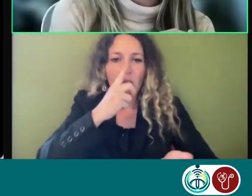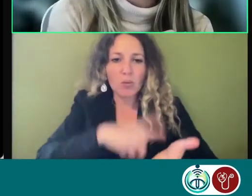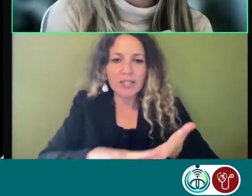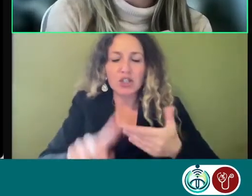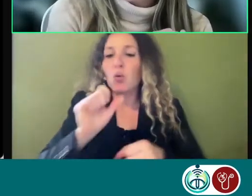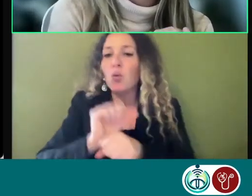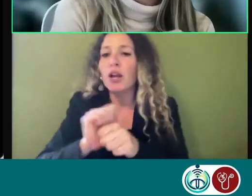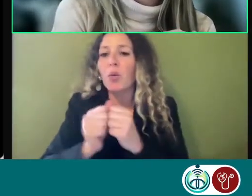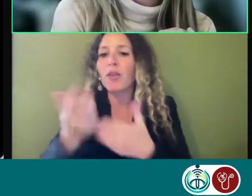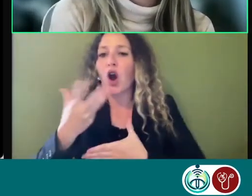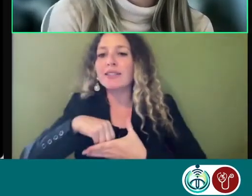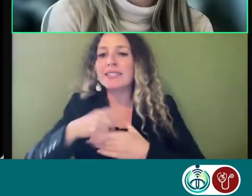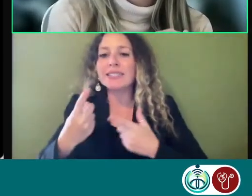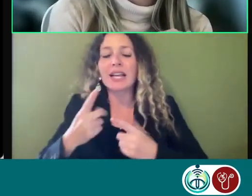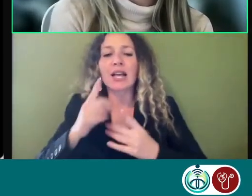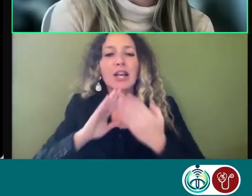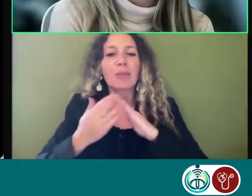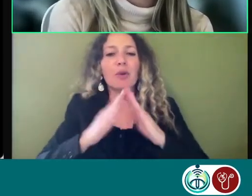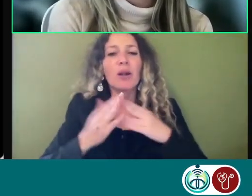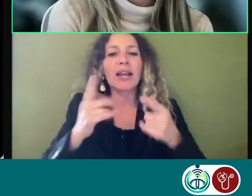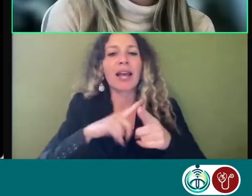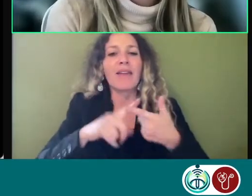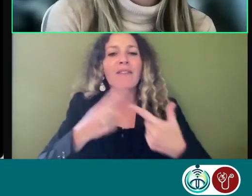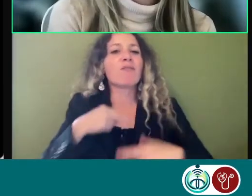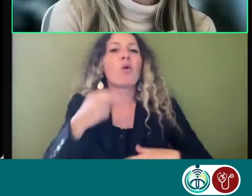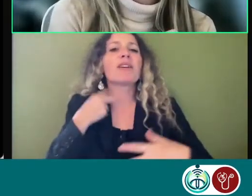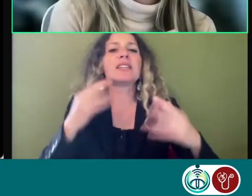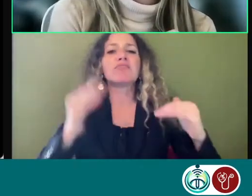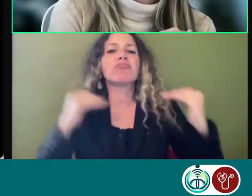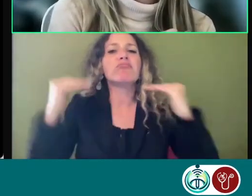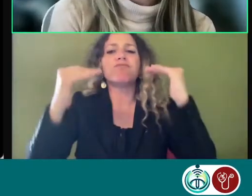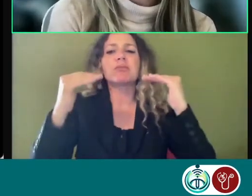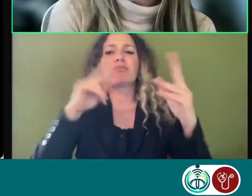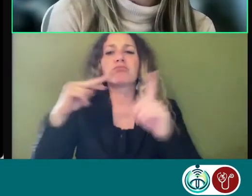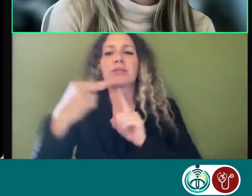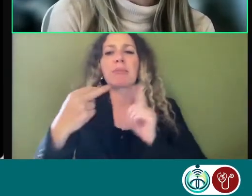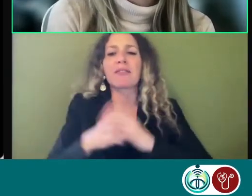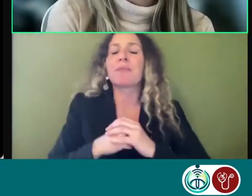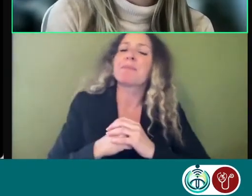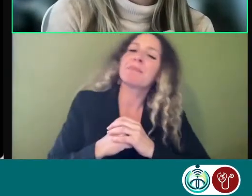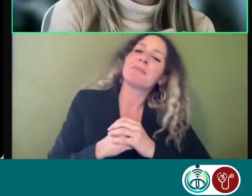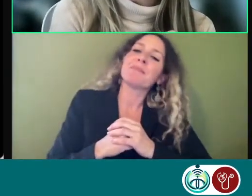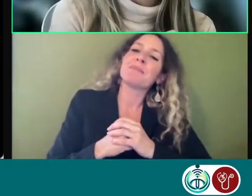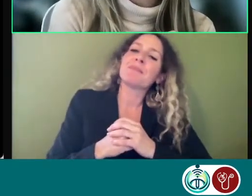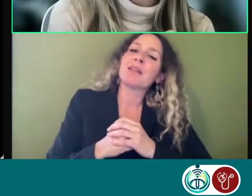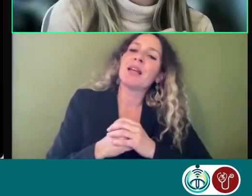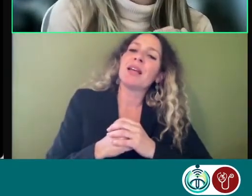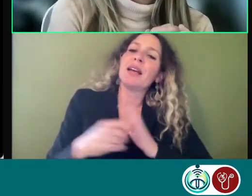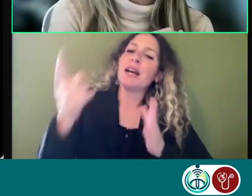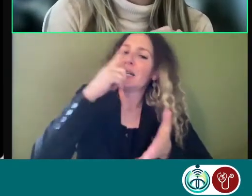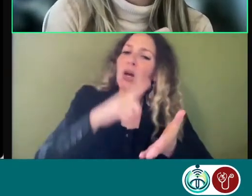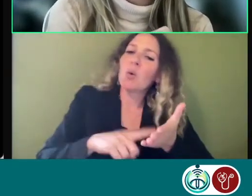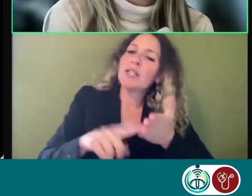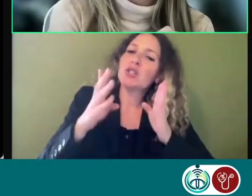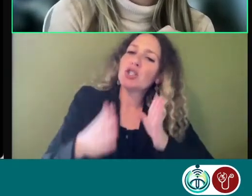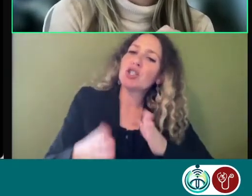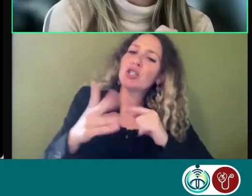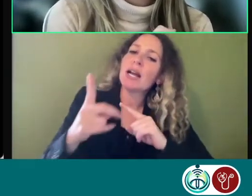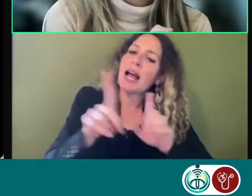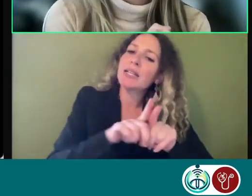community to elevate their voices and perspectives. And I think that for me as a researcher as well, that's one of the most important things that we can do in